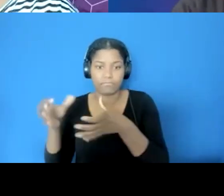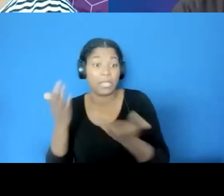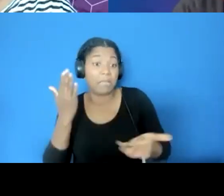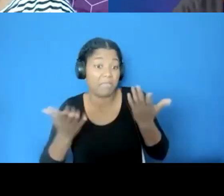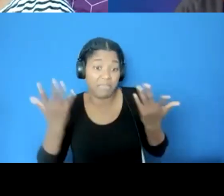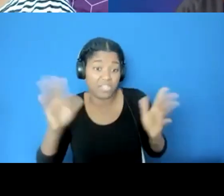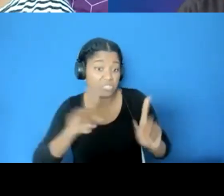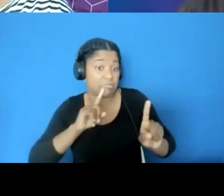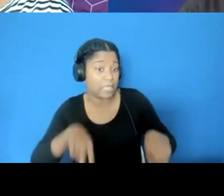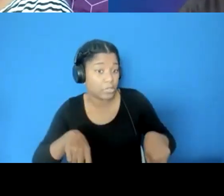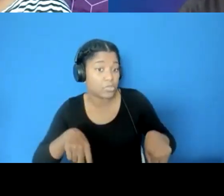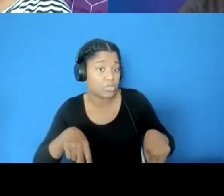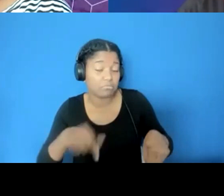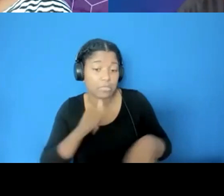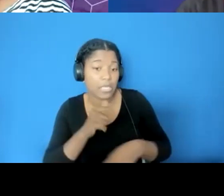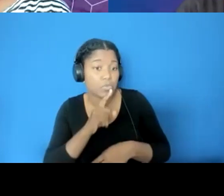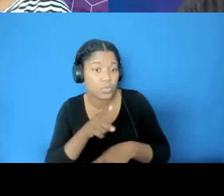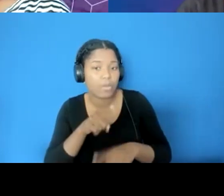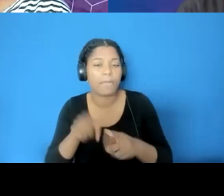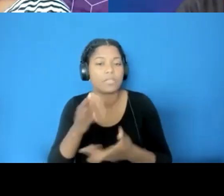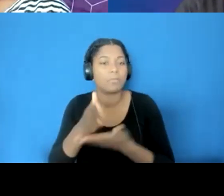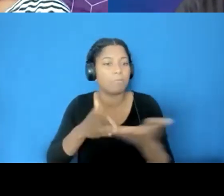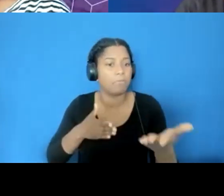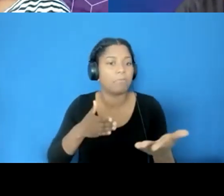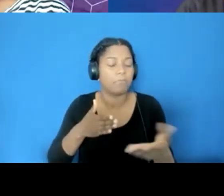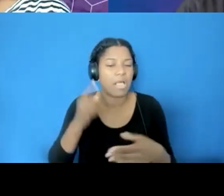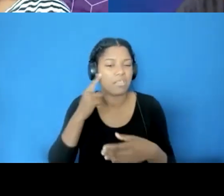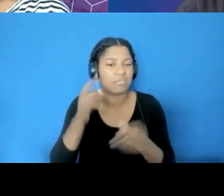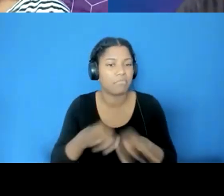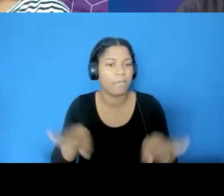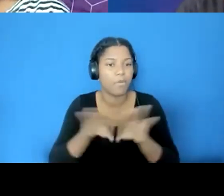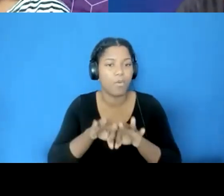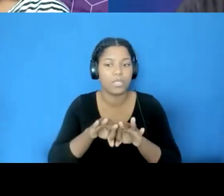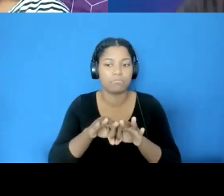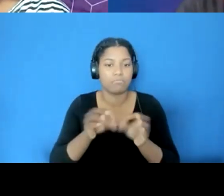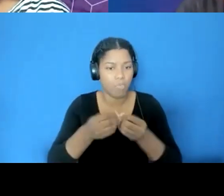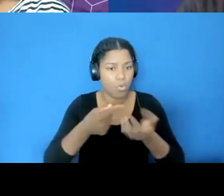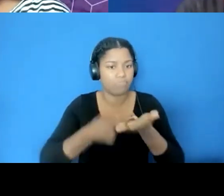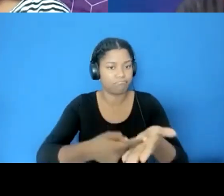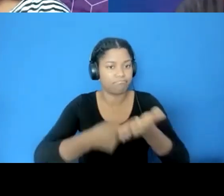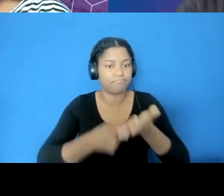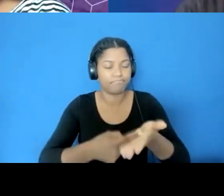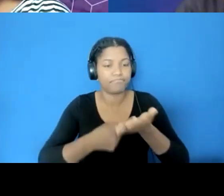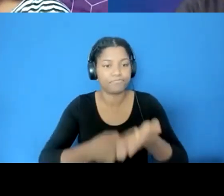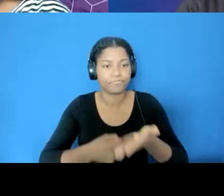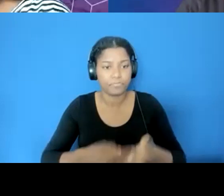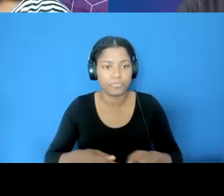But I thought some of them might be good just to have a little further discussion about. And we spent a bit of time on project reports.